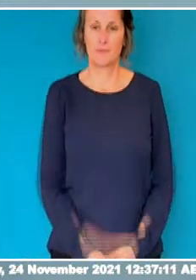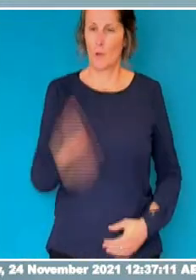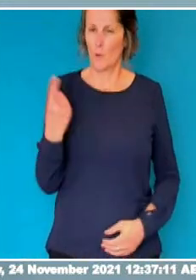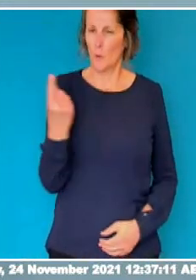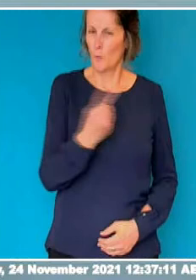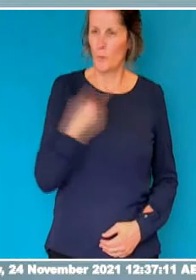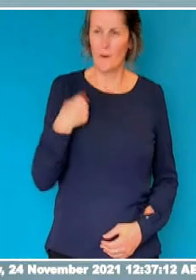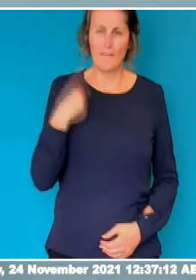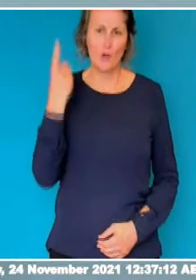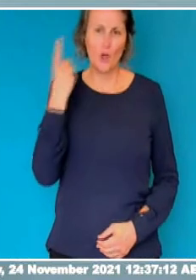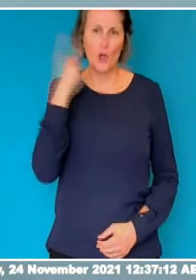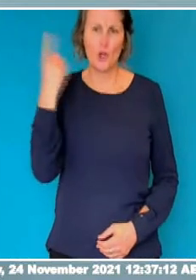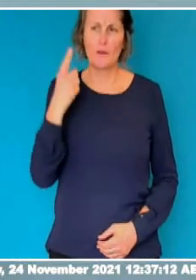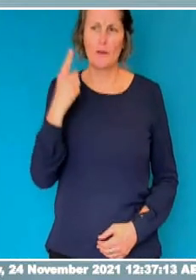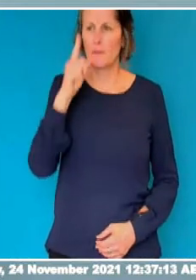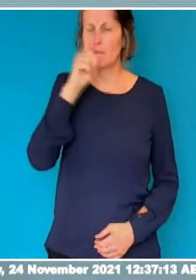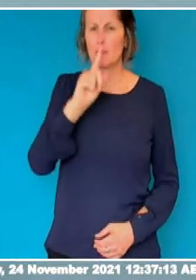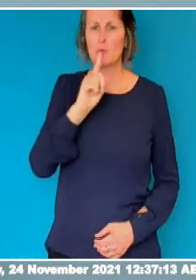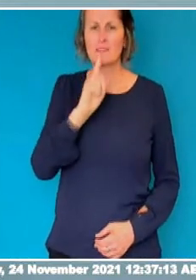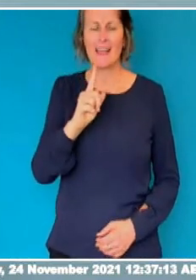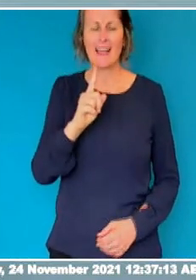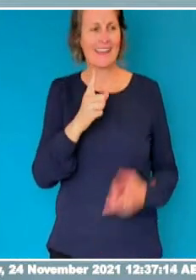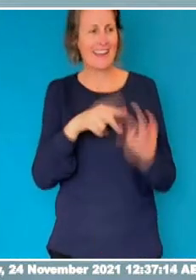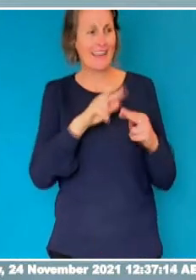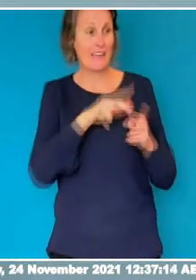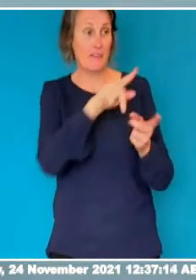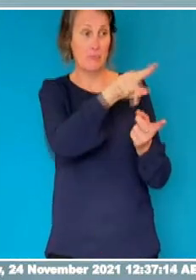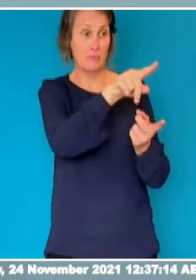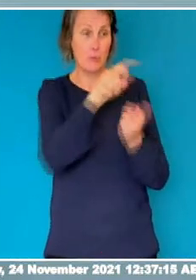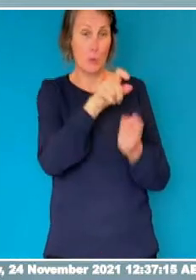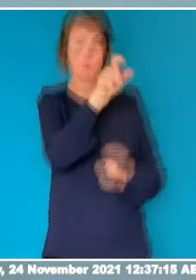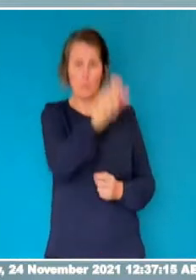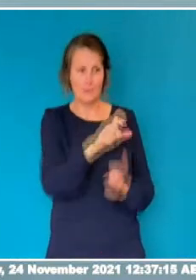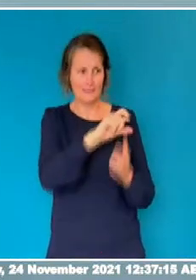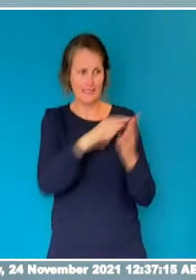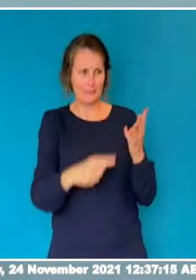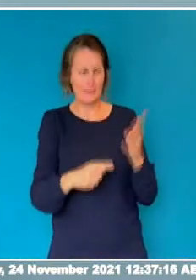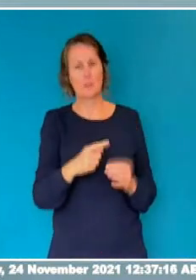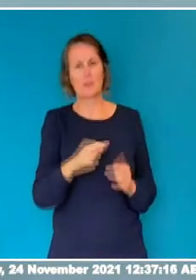that it's expensive to employ people with disability, that they require costly